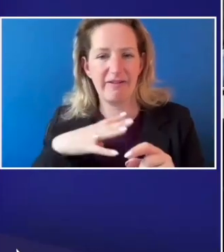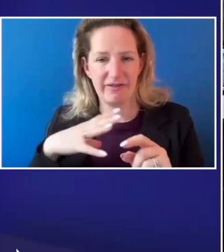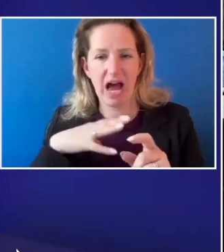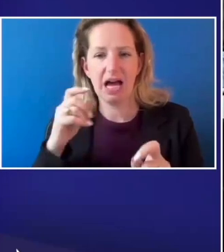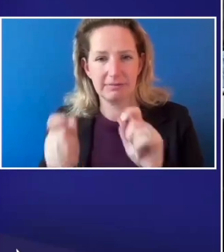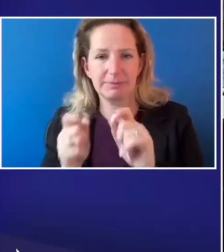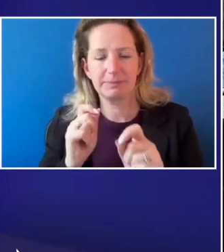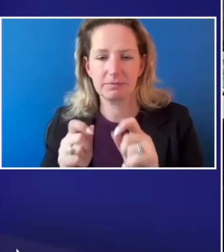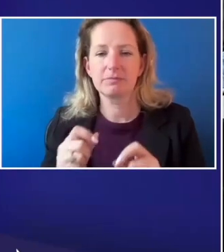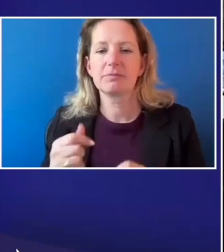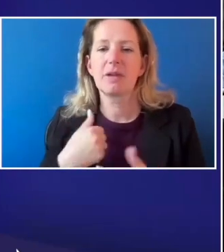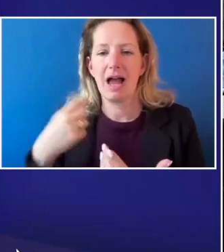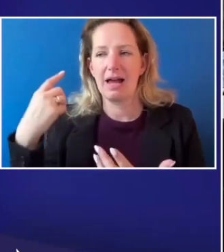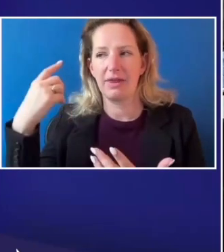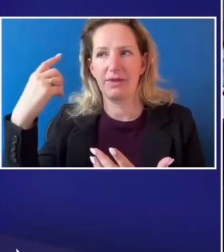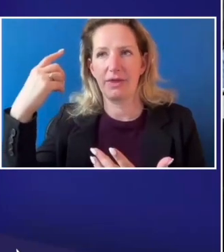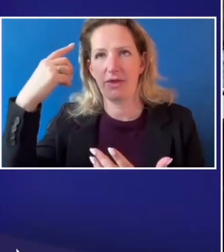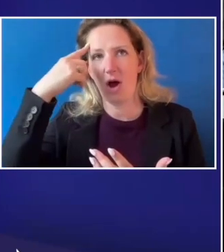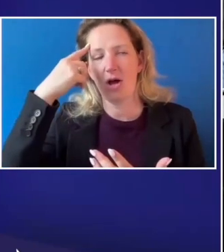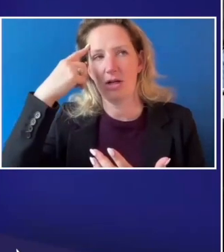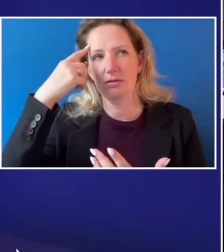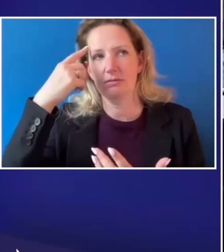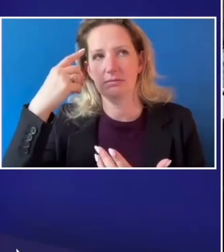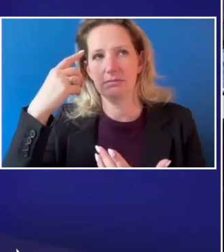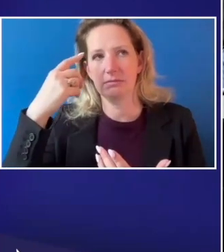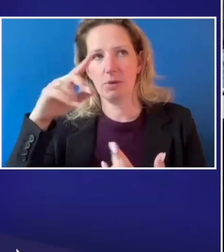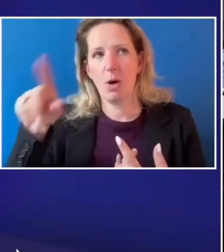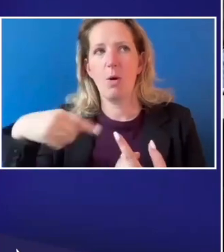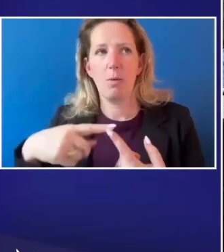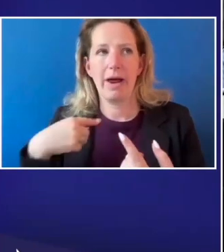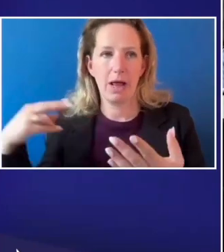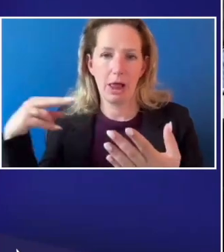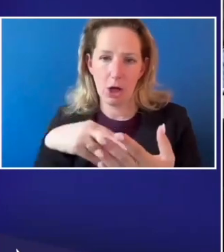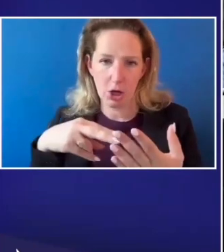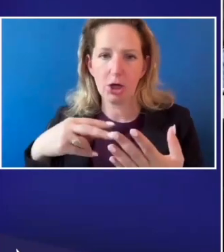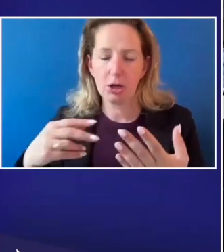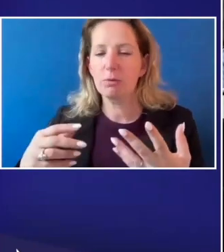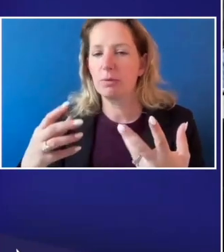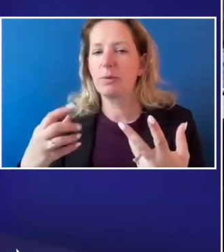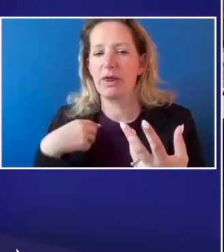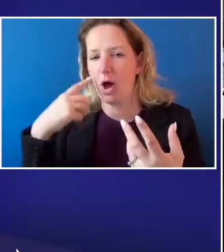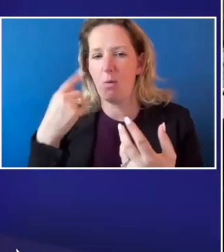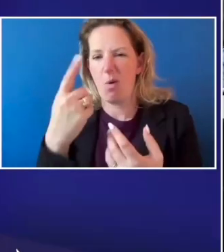I think we only thought, I know when we looked at this. We only looked at that one specific subsection, but I